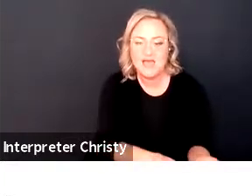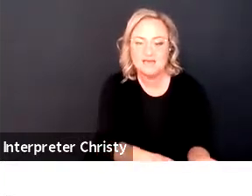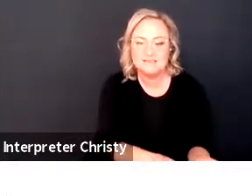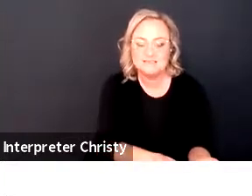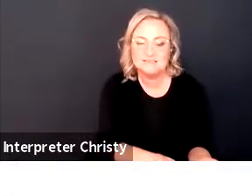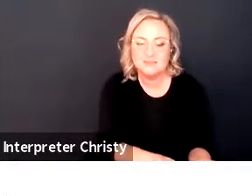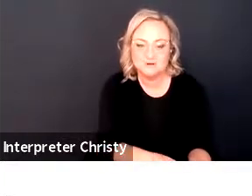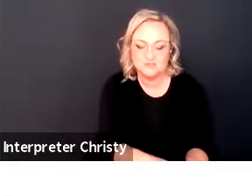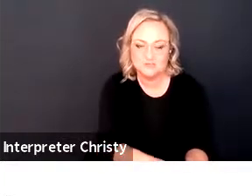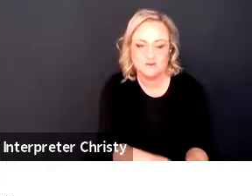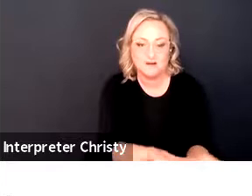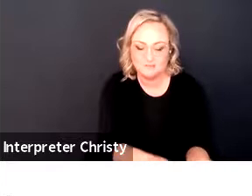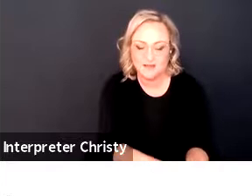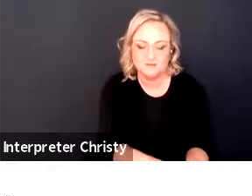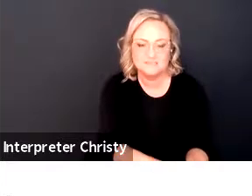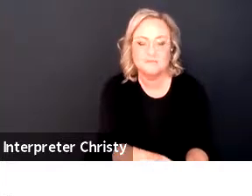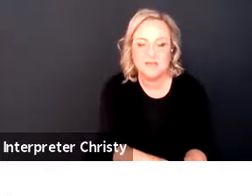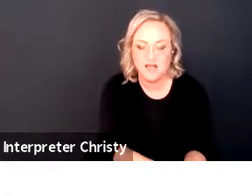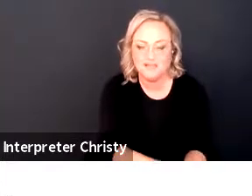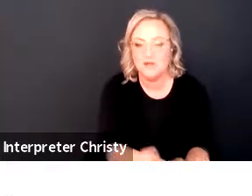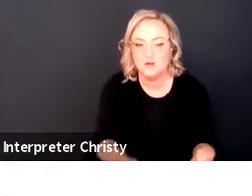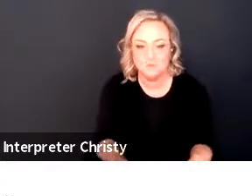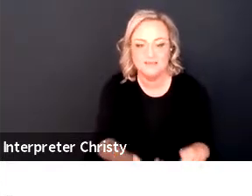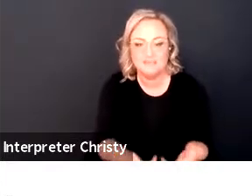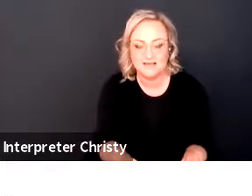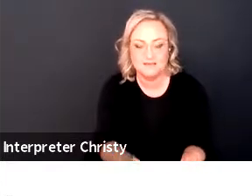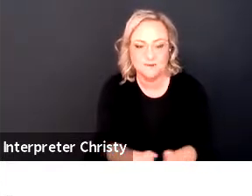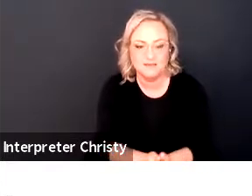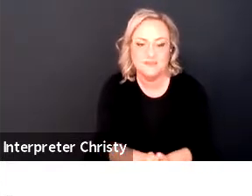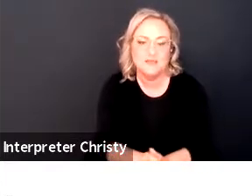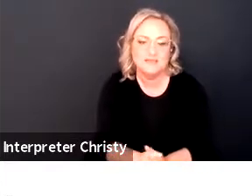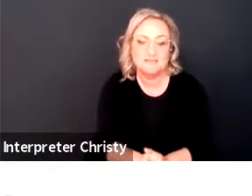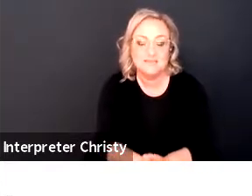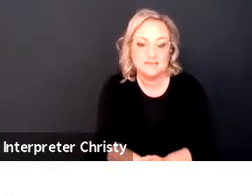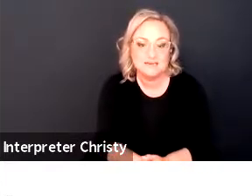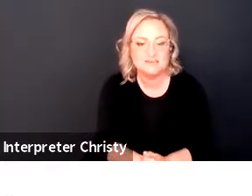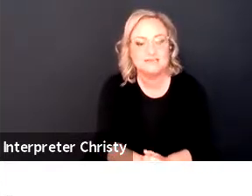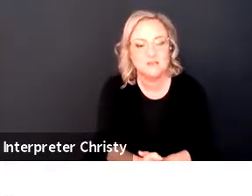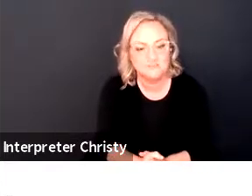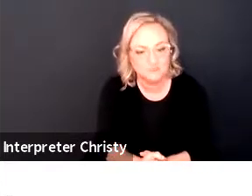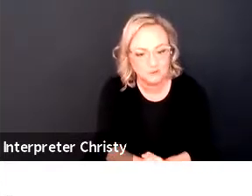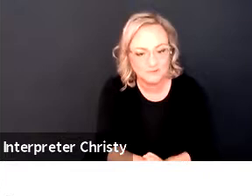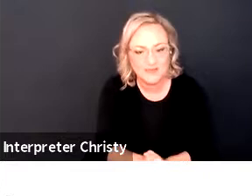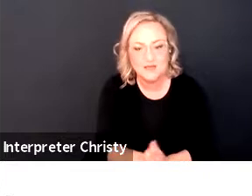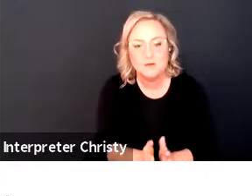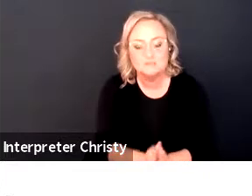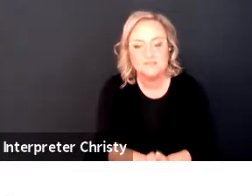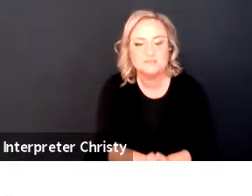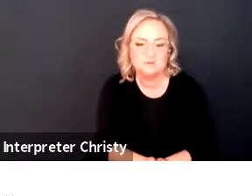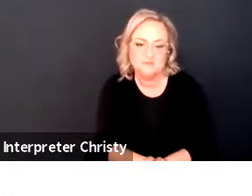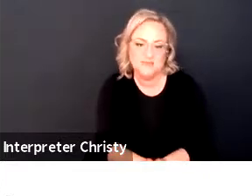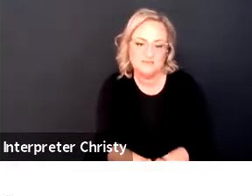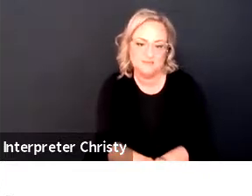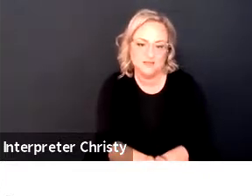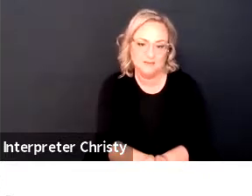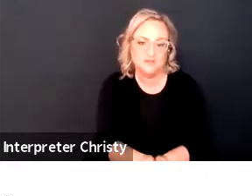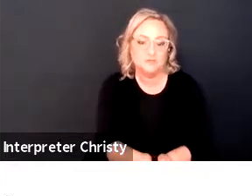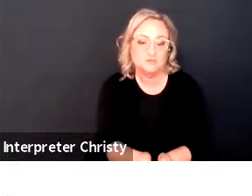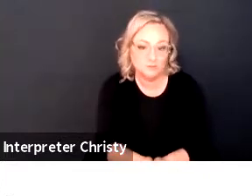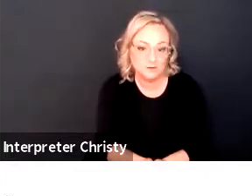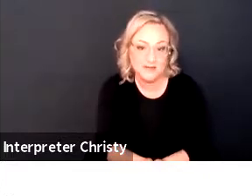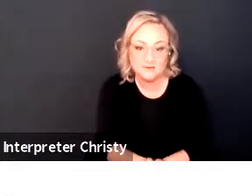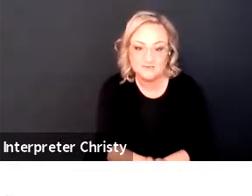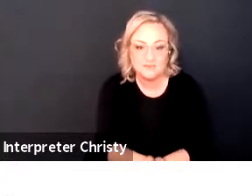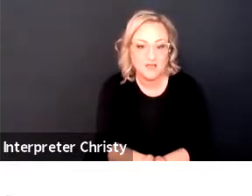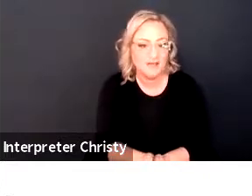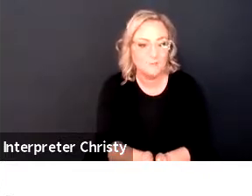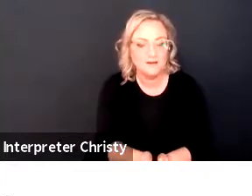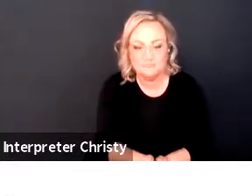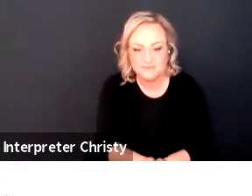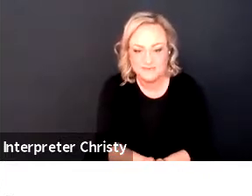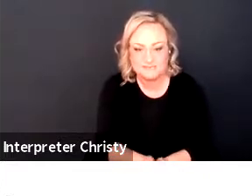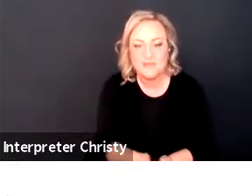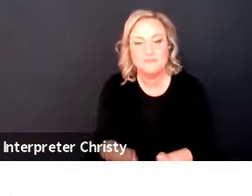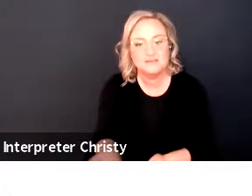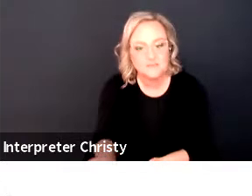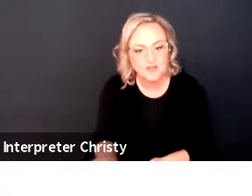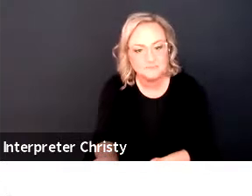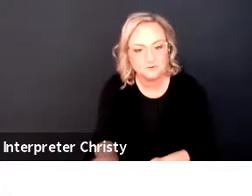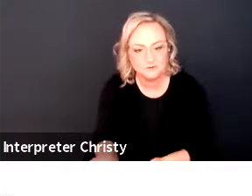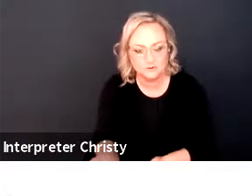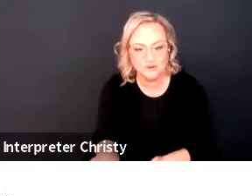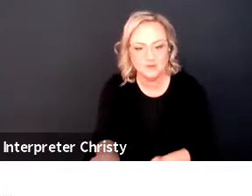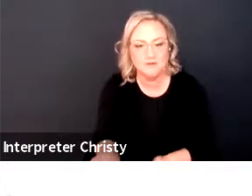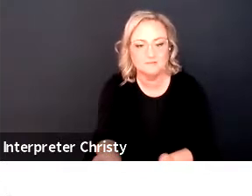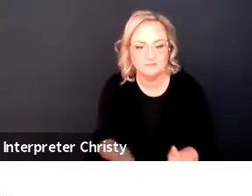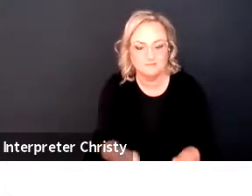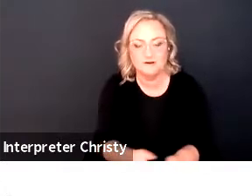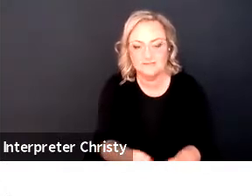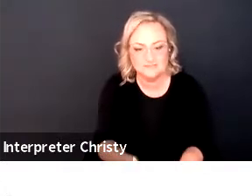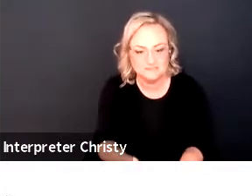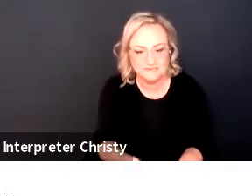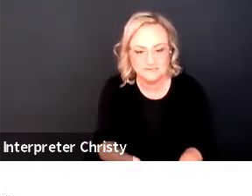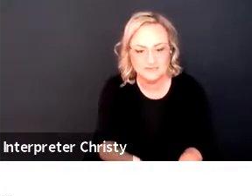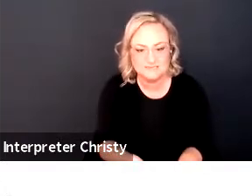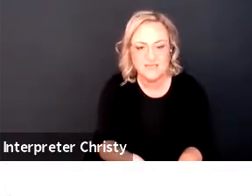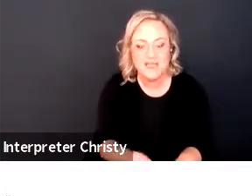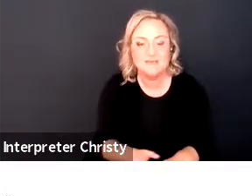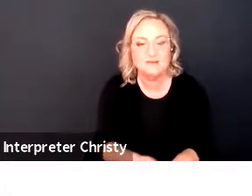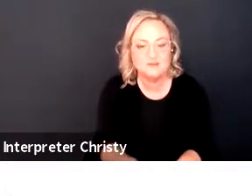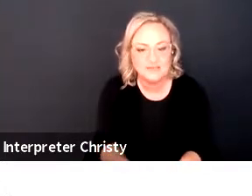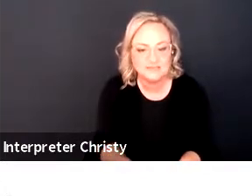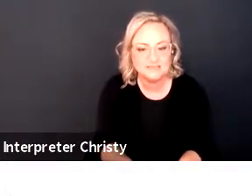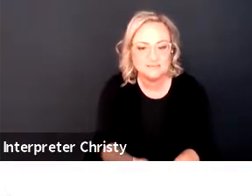Interpreter Christy : As the Senator just talked about tbi and not knowing exactly what is needed, it takes time to learn that, please do take the time to learn about tbi what it means make time to learn about the various disabilities and their needs.